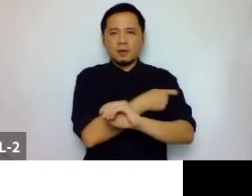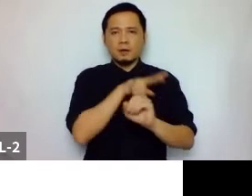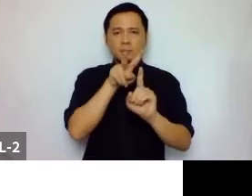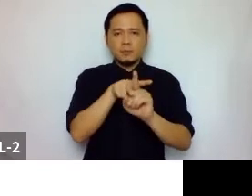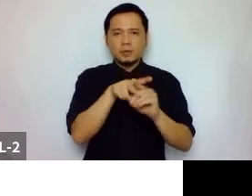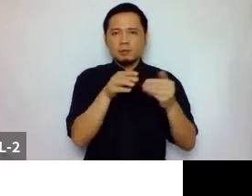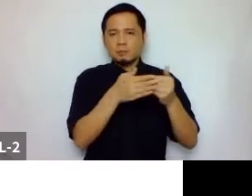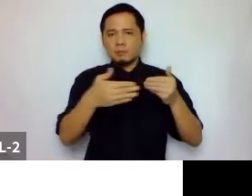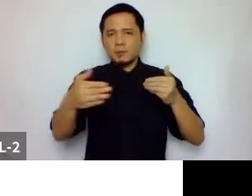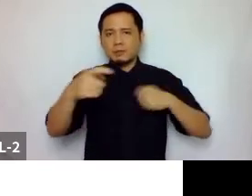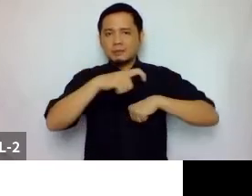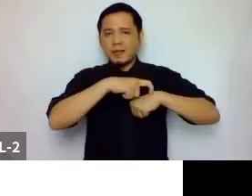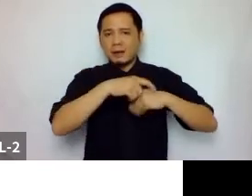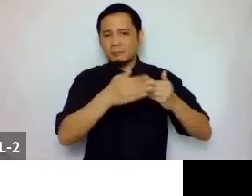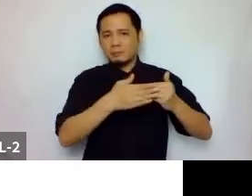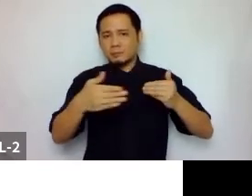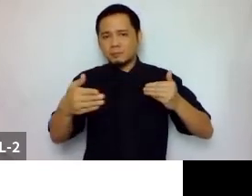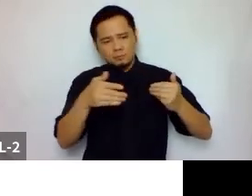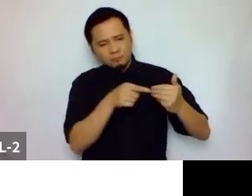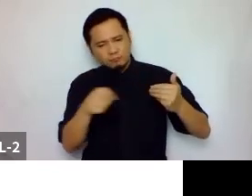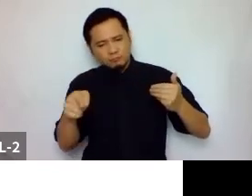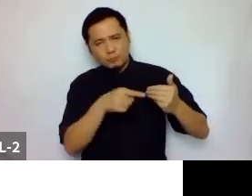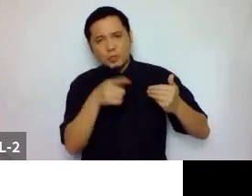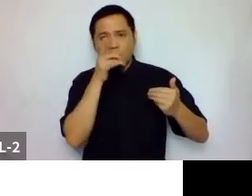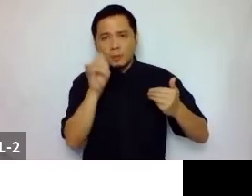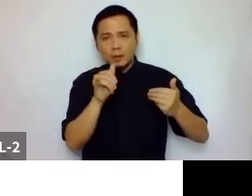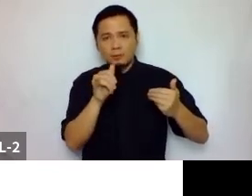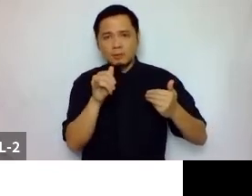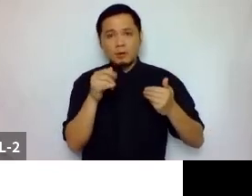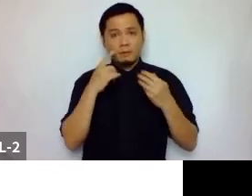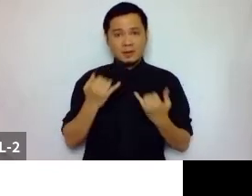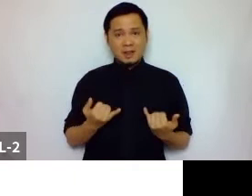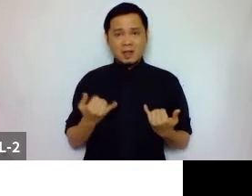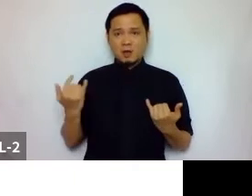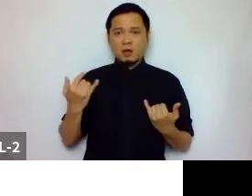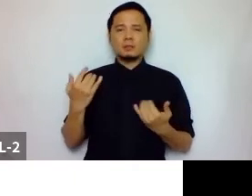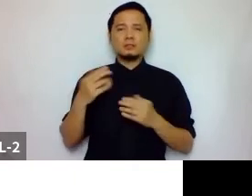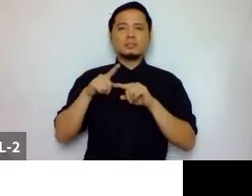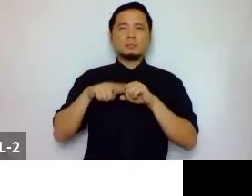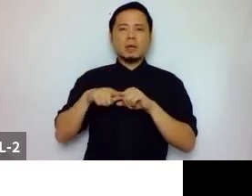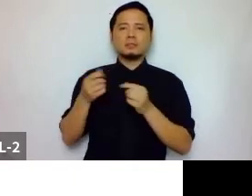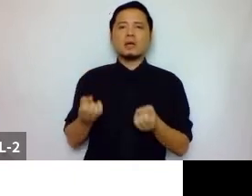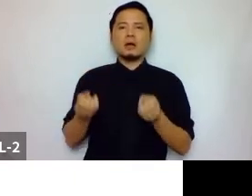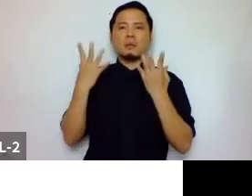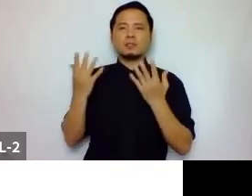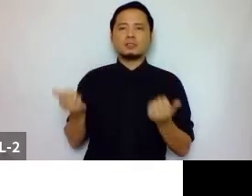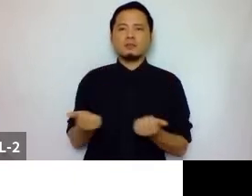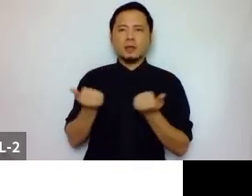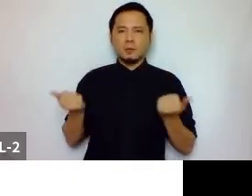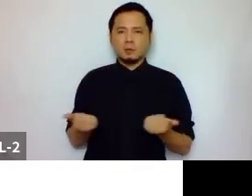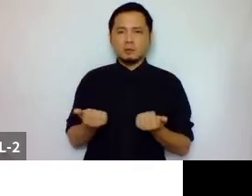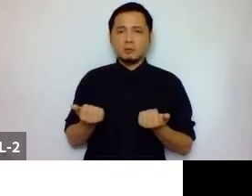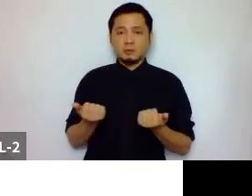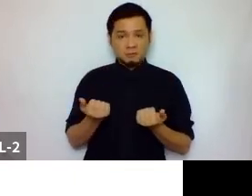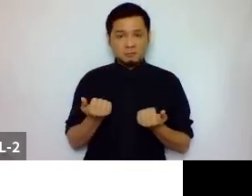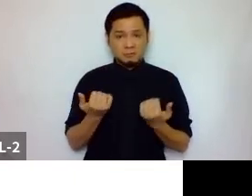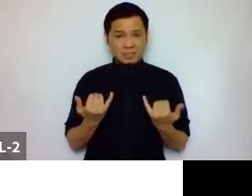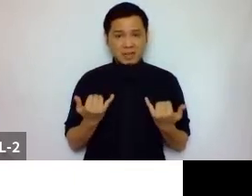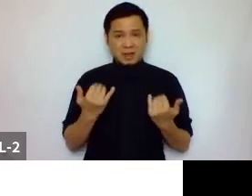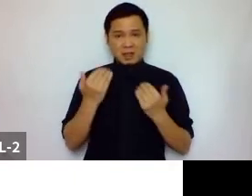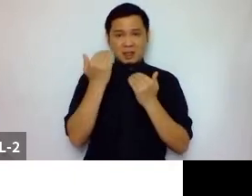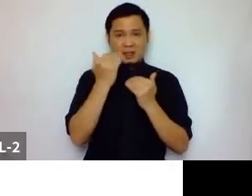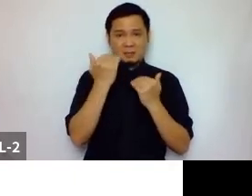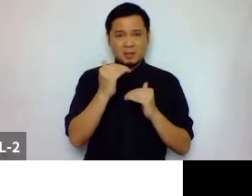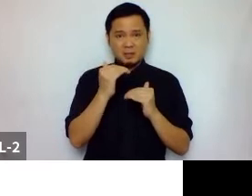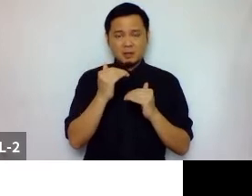In this phase it is supply driven, that means your supply is very limited and your demand exceeds supply.